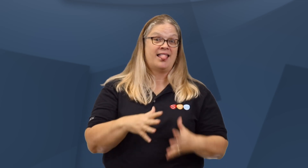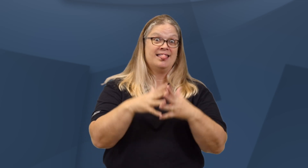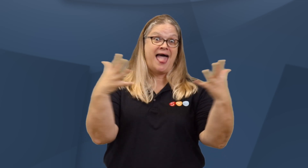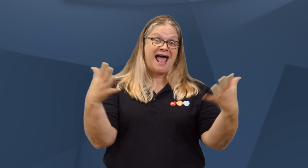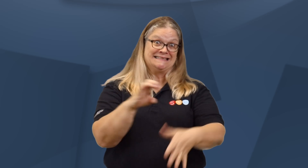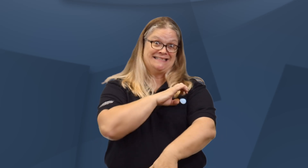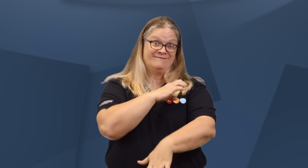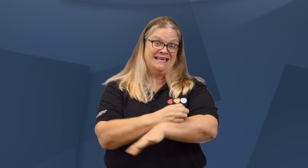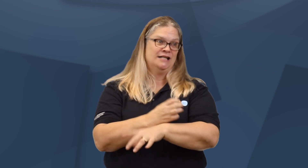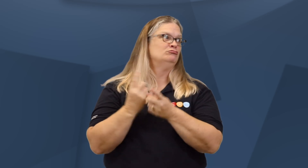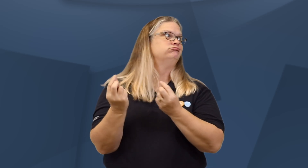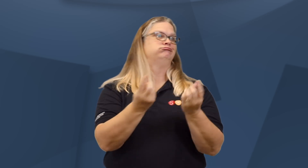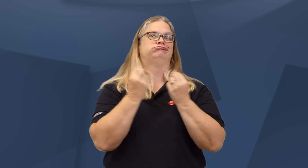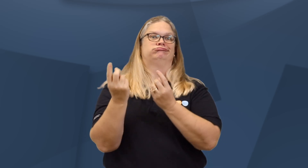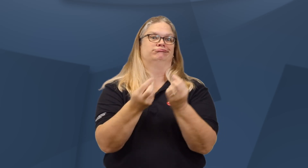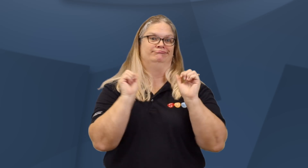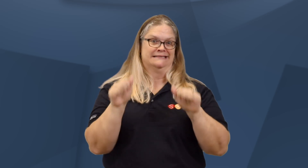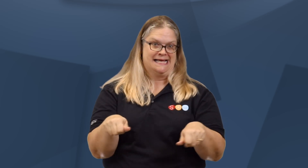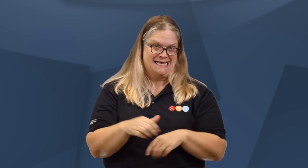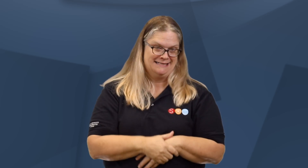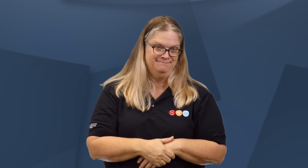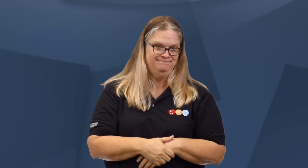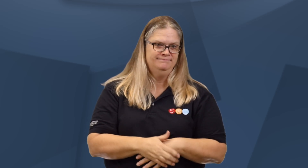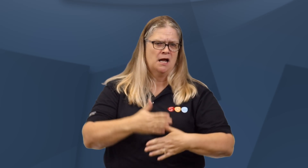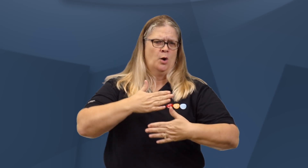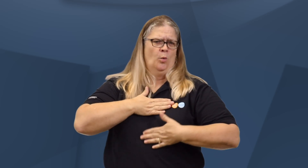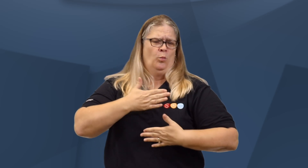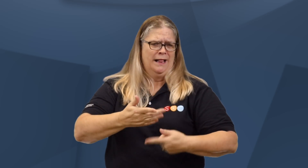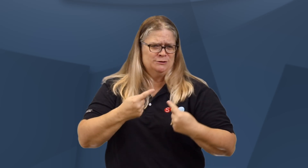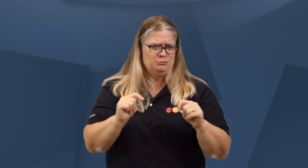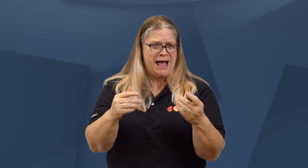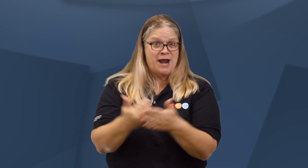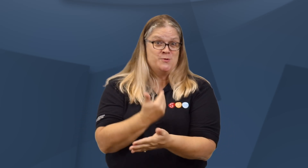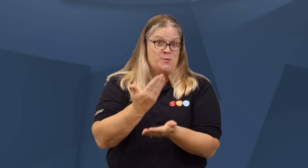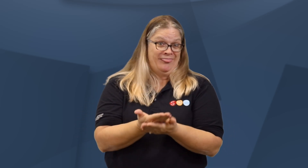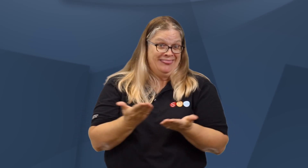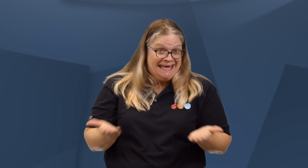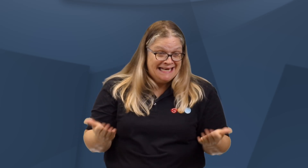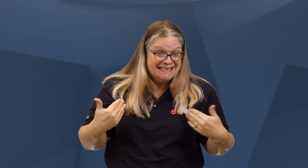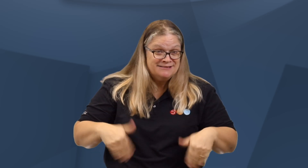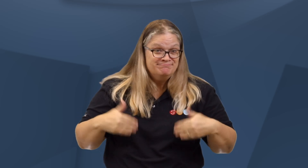Lots of energy. Willingness to try new things.